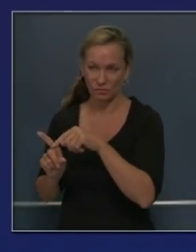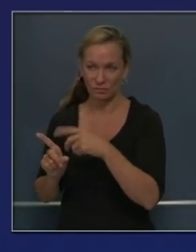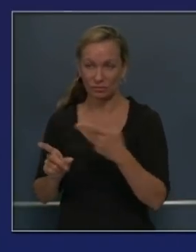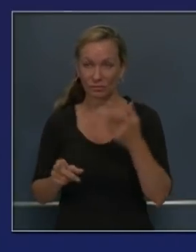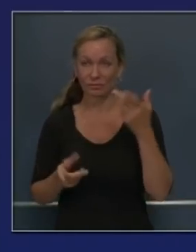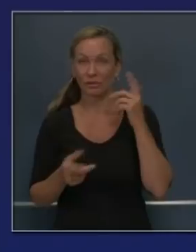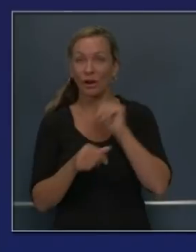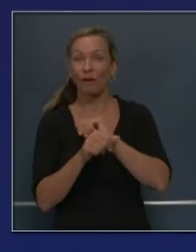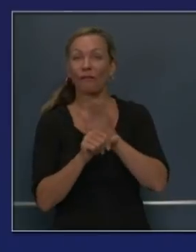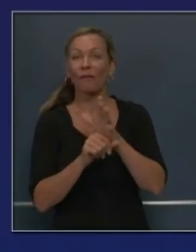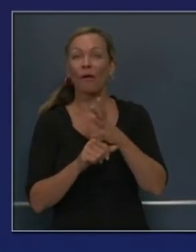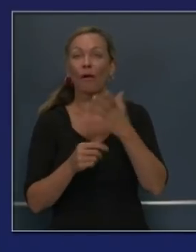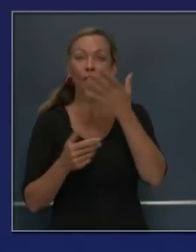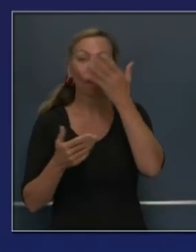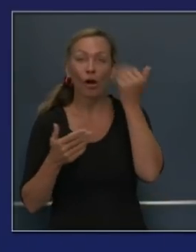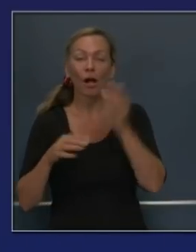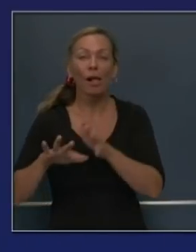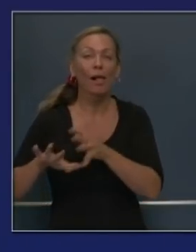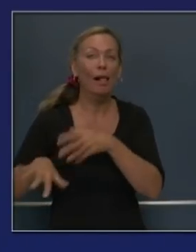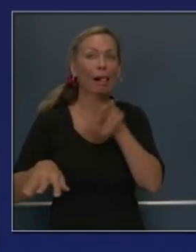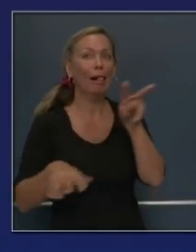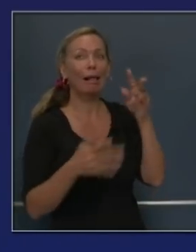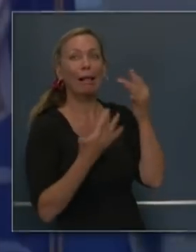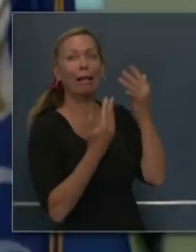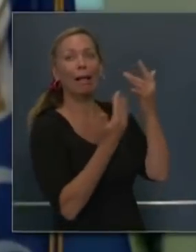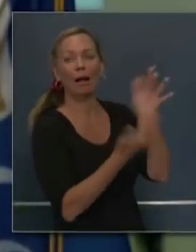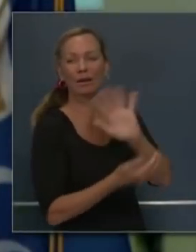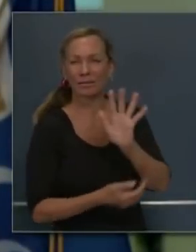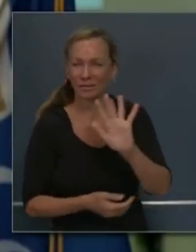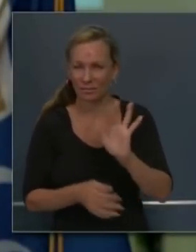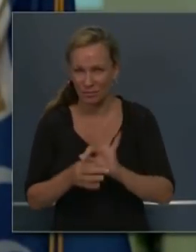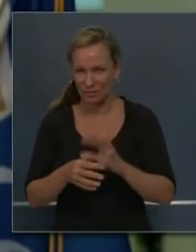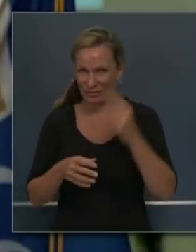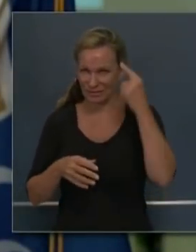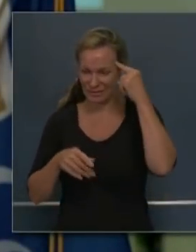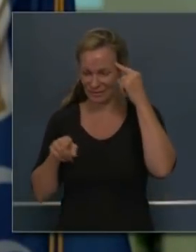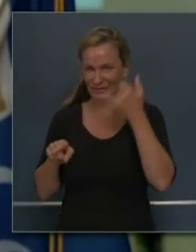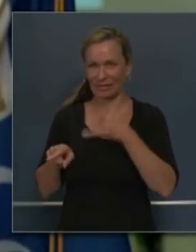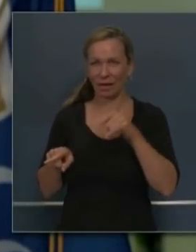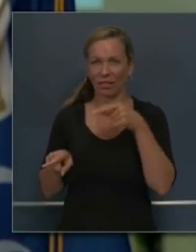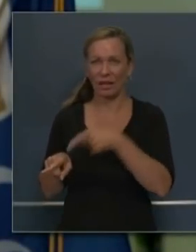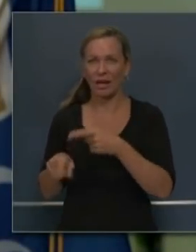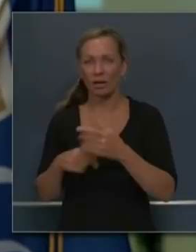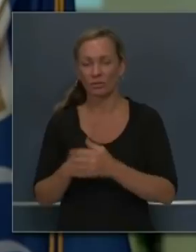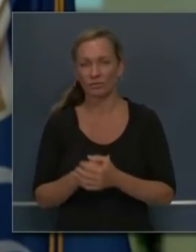THIS VIRUS, THIS PANDEMIC HAS NOT GONE AWAY, IT MAY BE OUT OF THE HEADLINES IN THE STATE OF CALIFORNIA BECAUSE THE